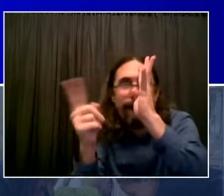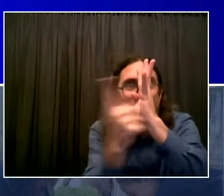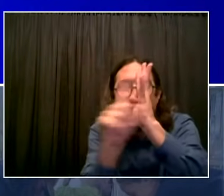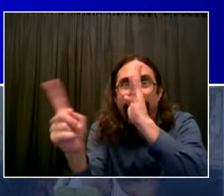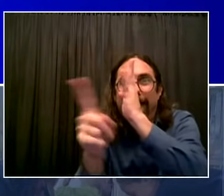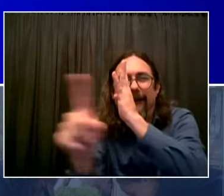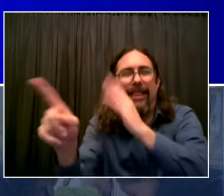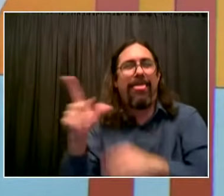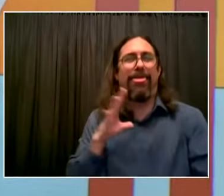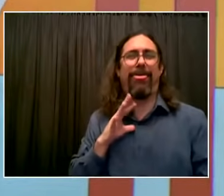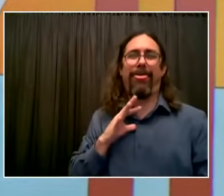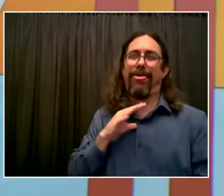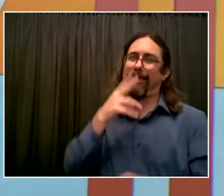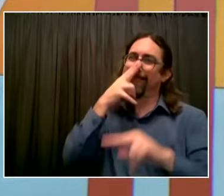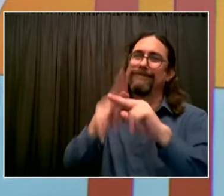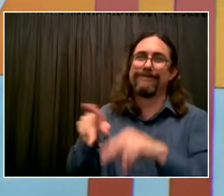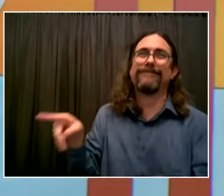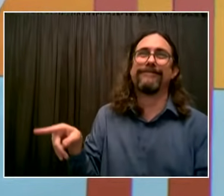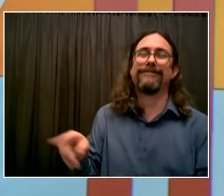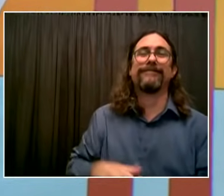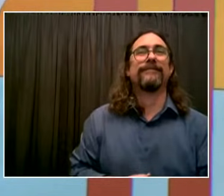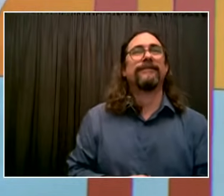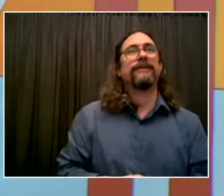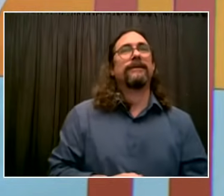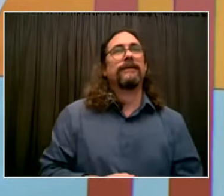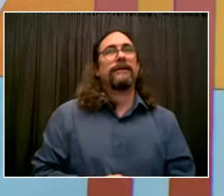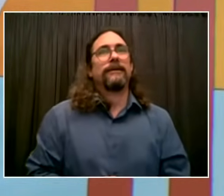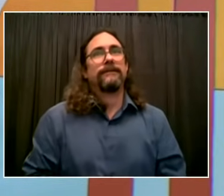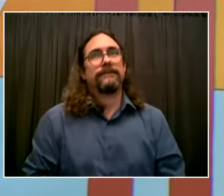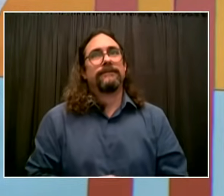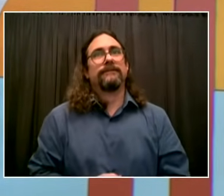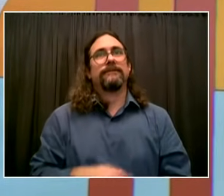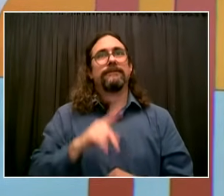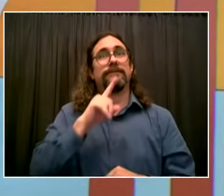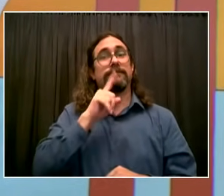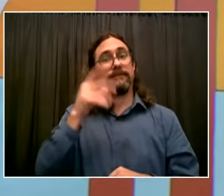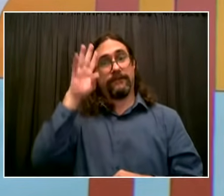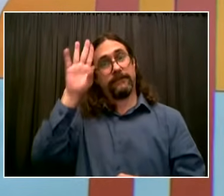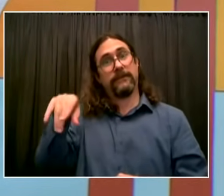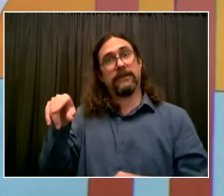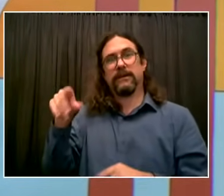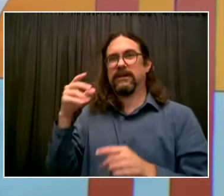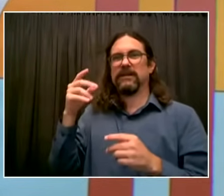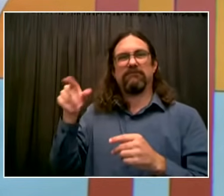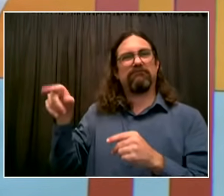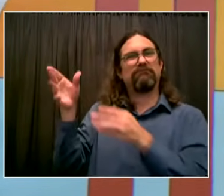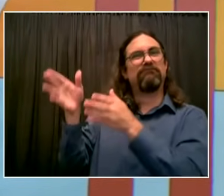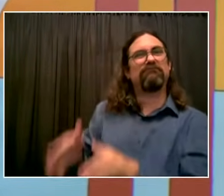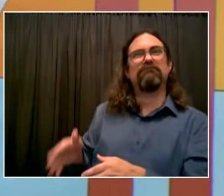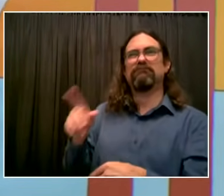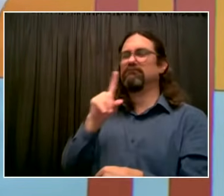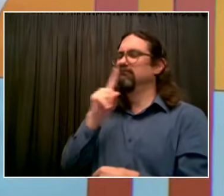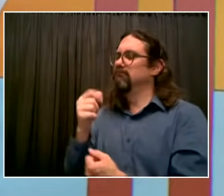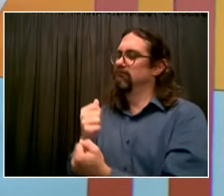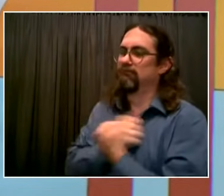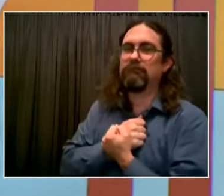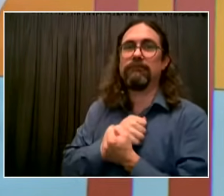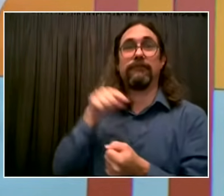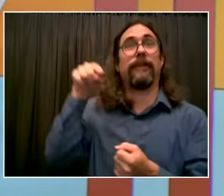I WANT TO■)HEAR FROM SOMEONE WHO LOVES, LOVES, LOVES THE QUEENS COUNTY MUSEUM WHO HAS FOUGHT FOR IT. THE REASON WHY THIS INVESTMENT IS HAPPENING BECAUSE OF HIS